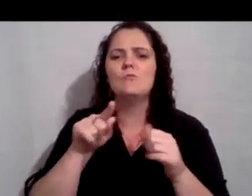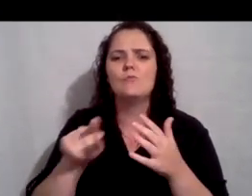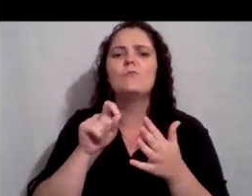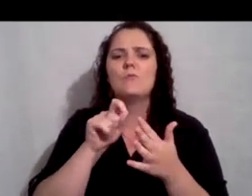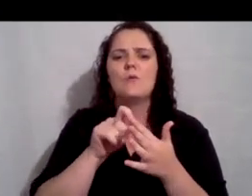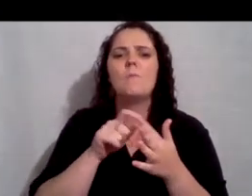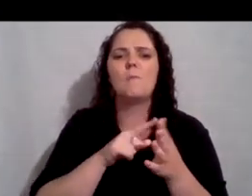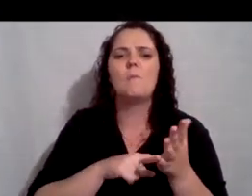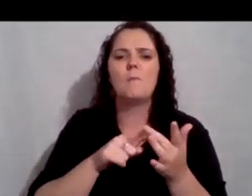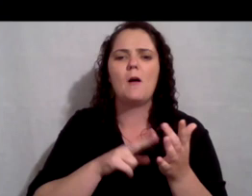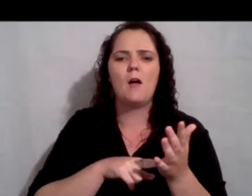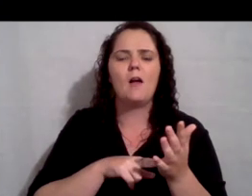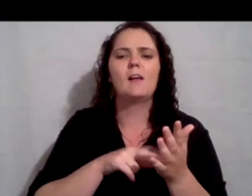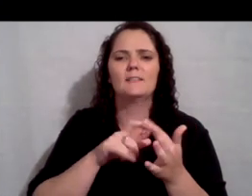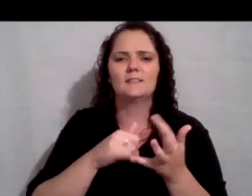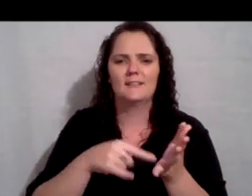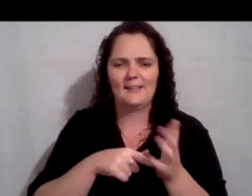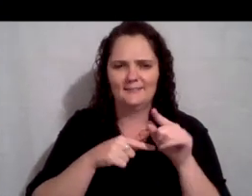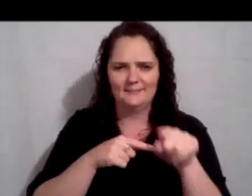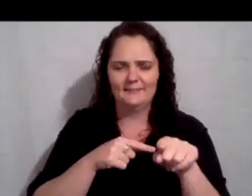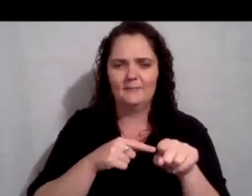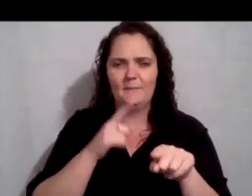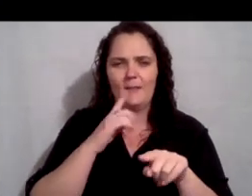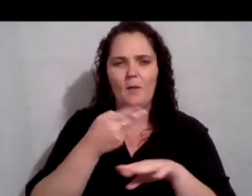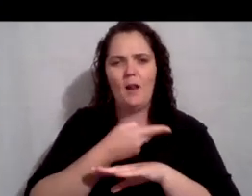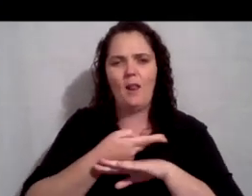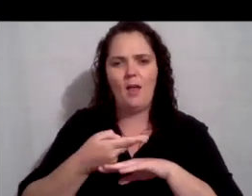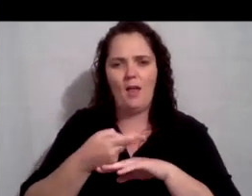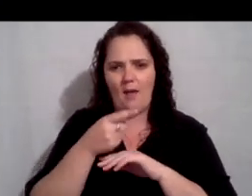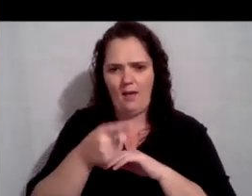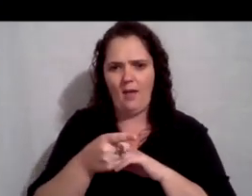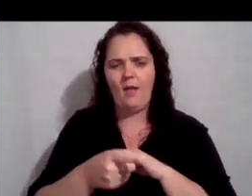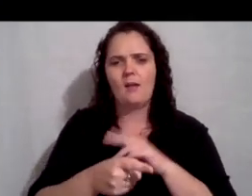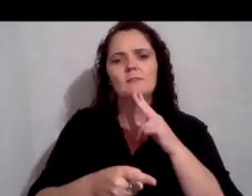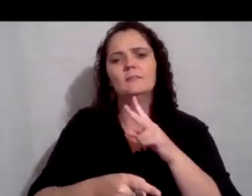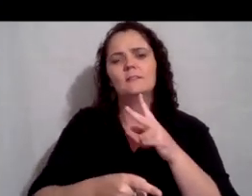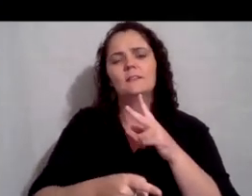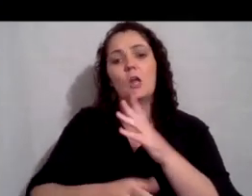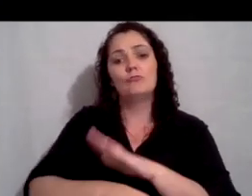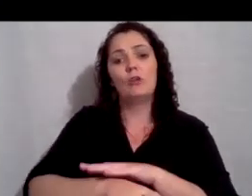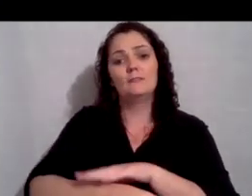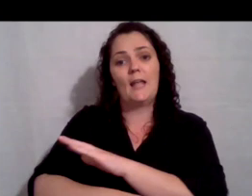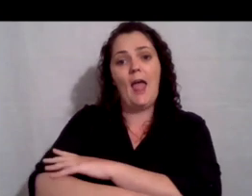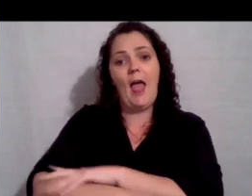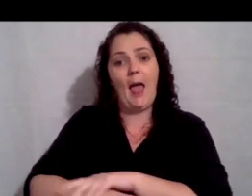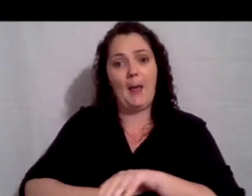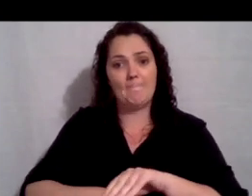So if you look at this drawing of her laying down in space, what you'll see if you look at her arm there on the right hand side of the